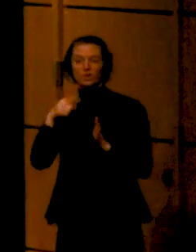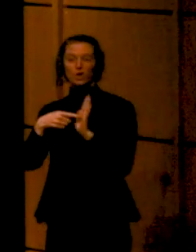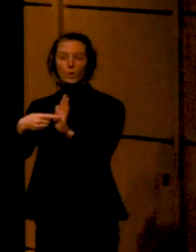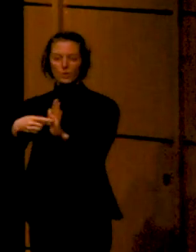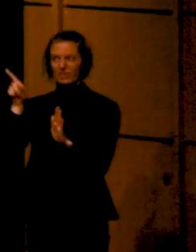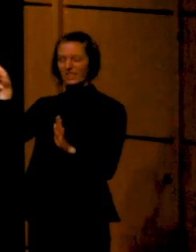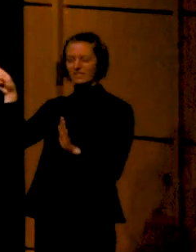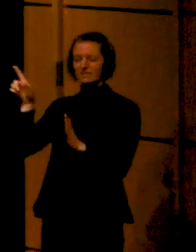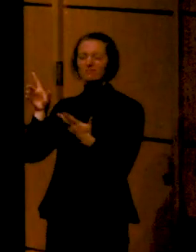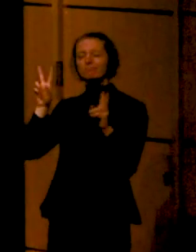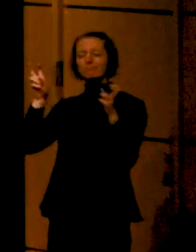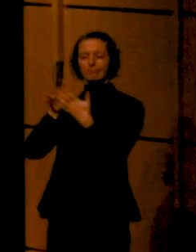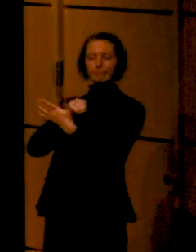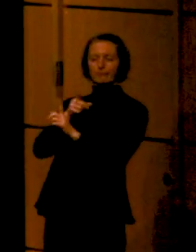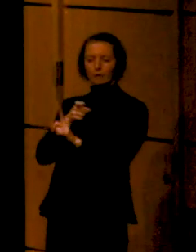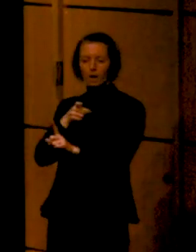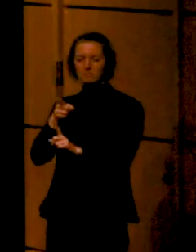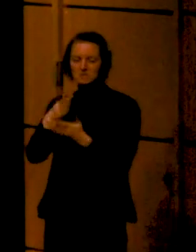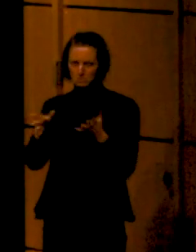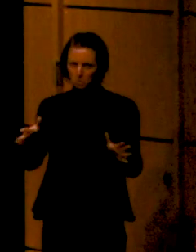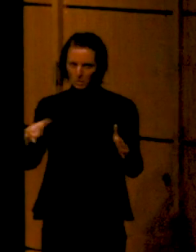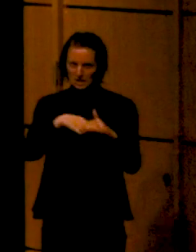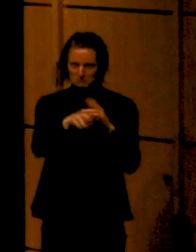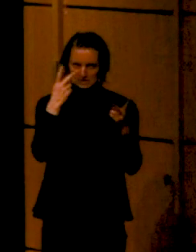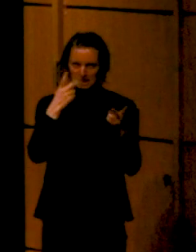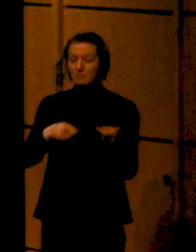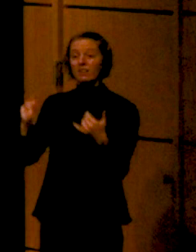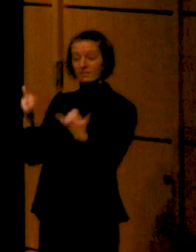Some of you already know who visited the exhibition.